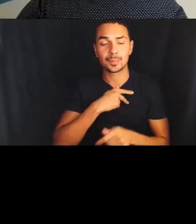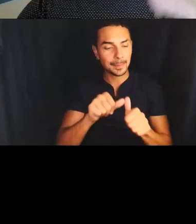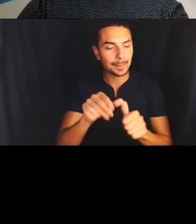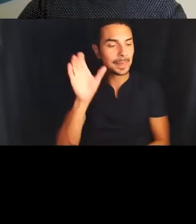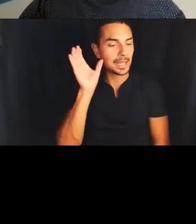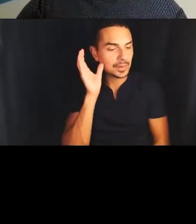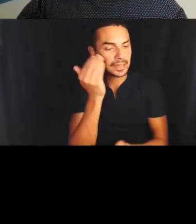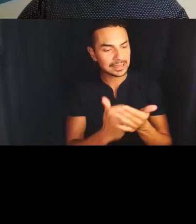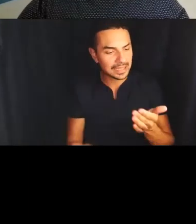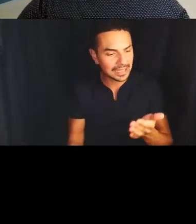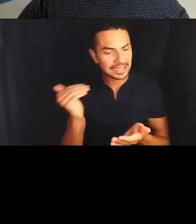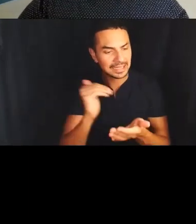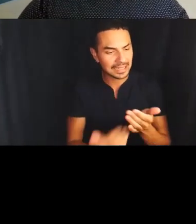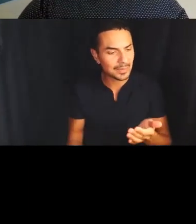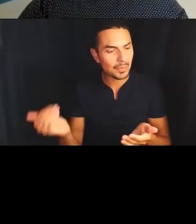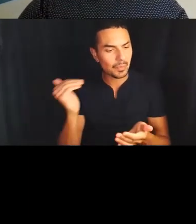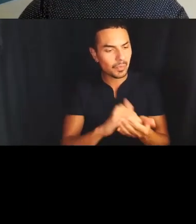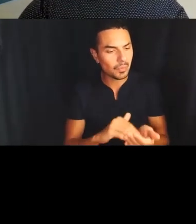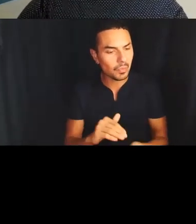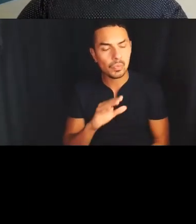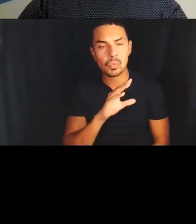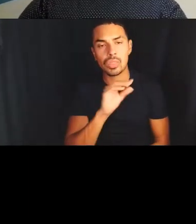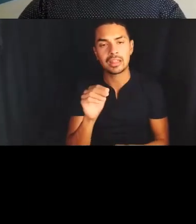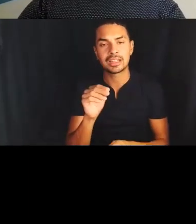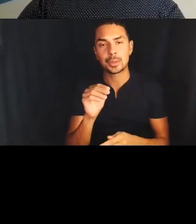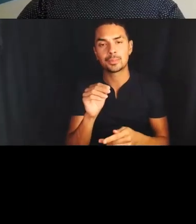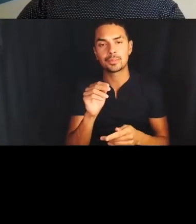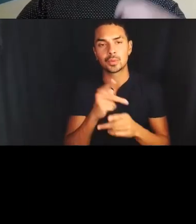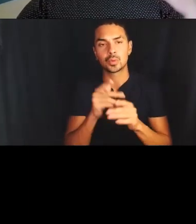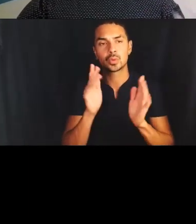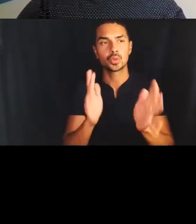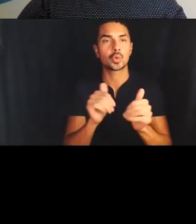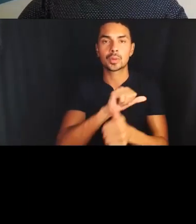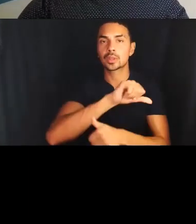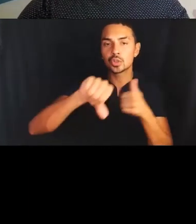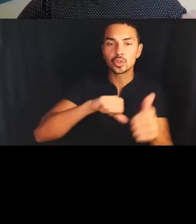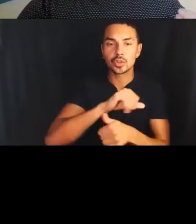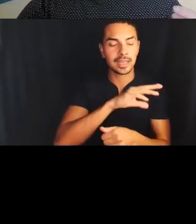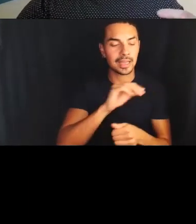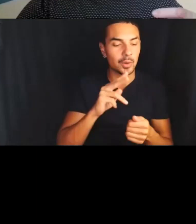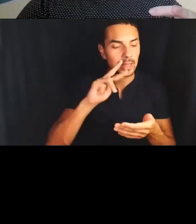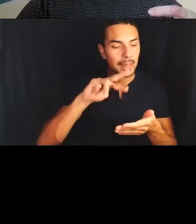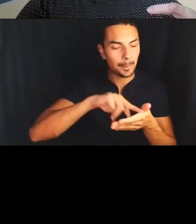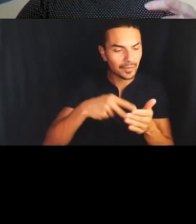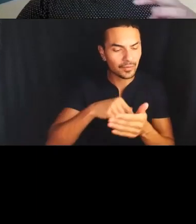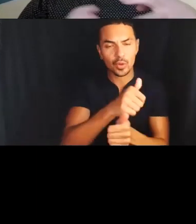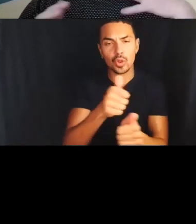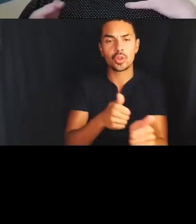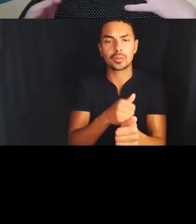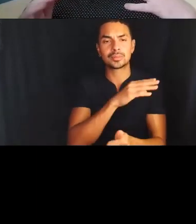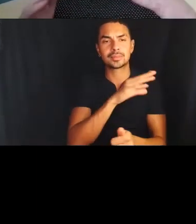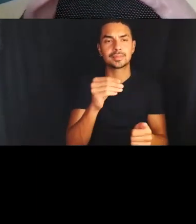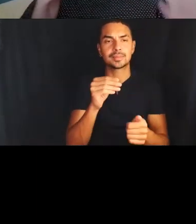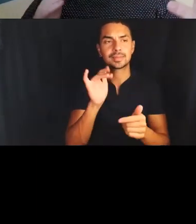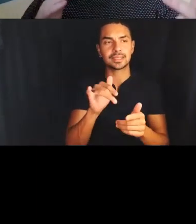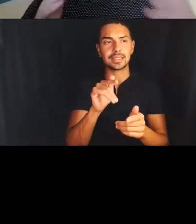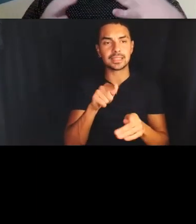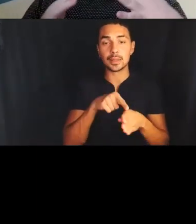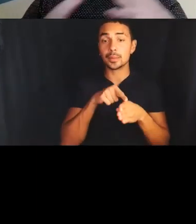that having these spaces to talk to each other was really meaningful, and that particularly getting to talk